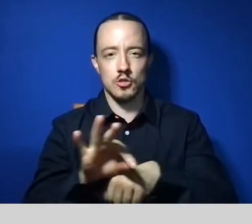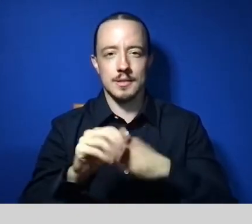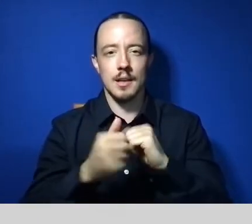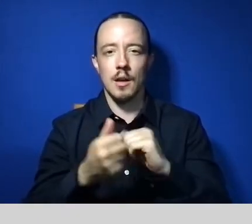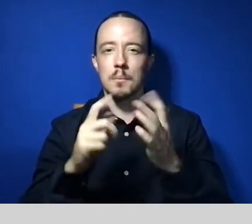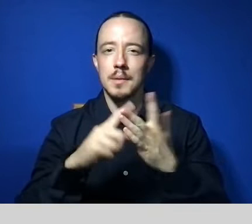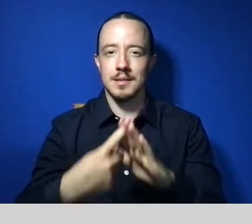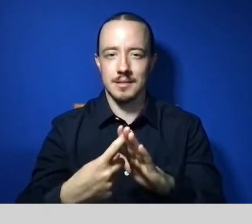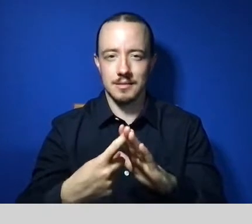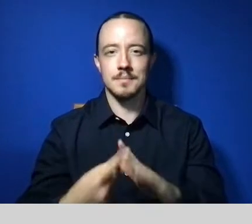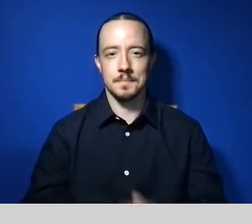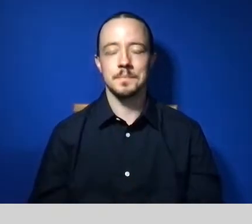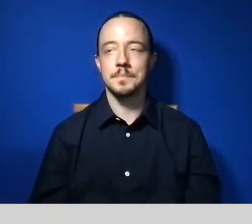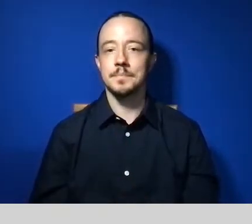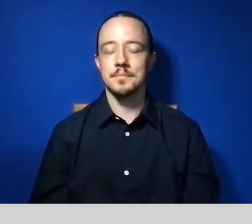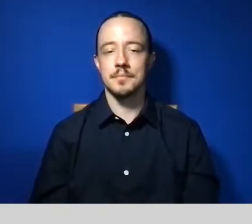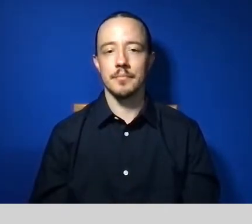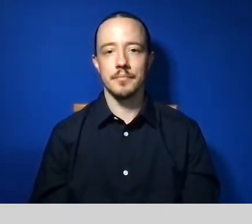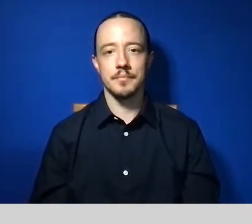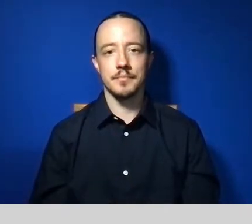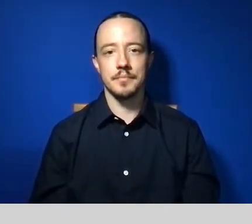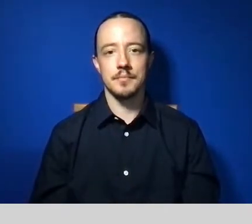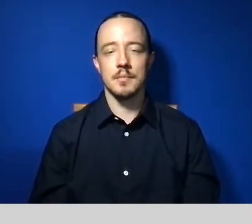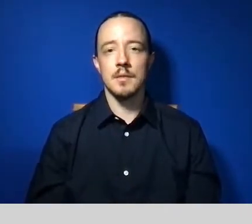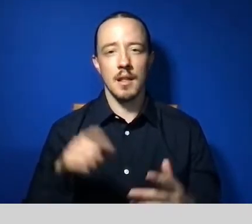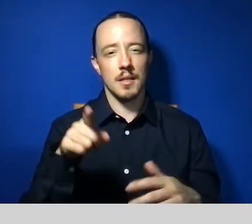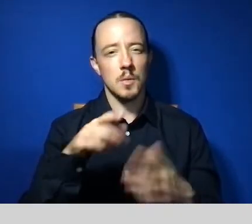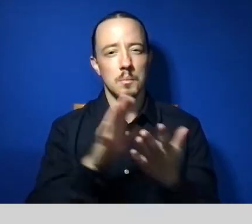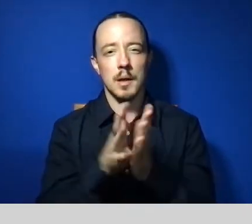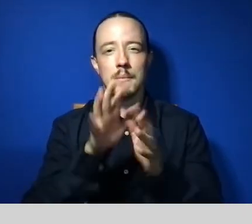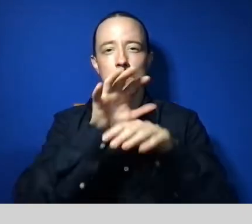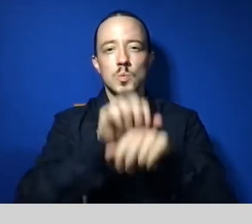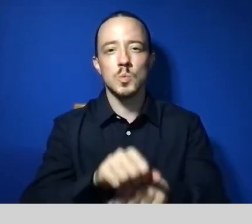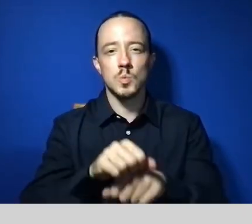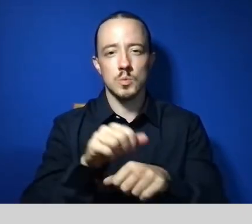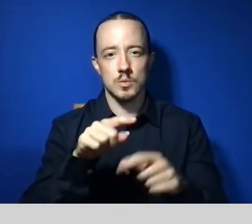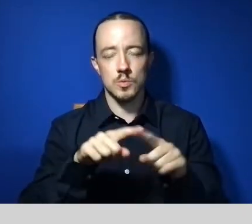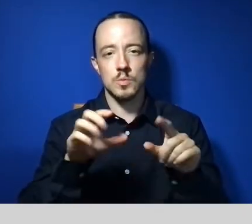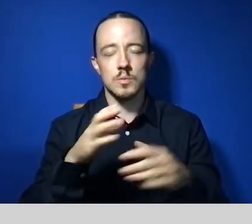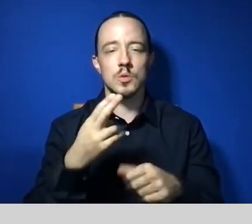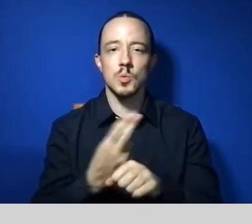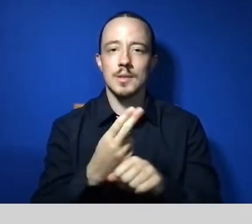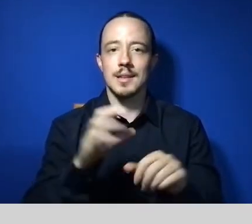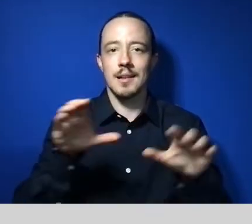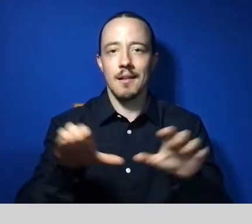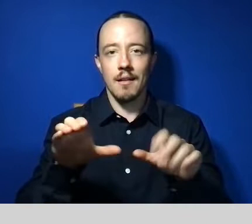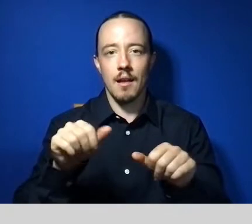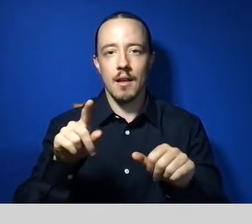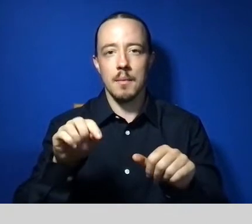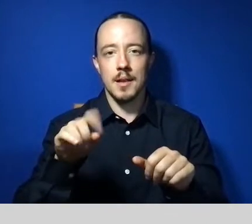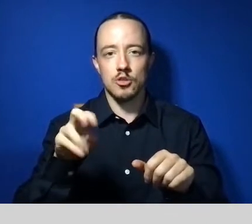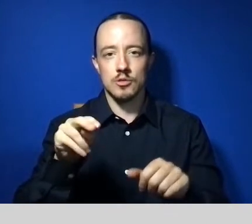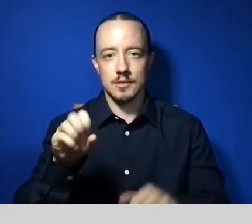how to begin, okay. And how to, how to get used to doing these animations in Plotly.